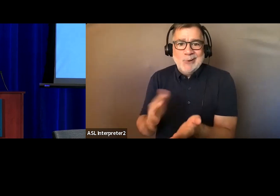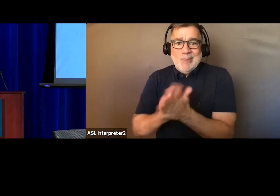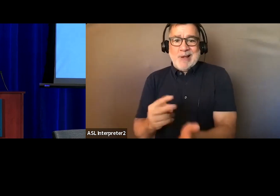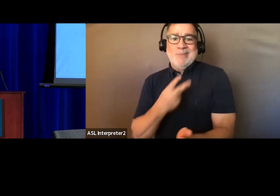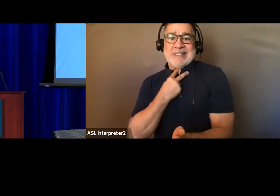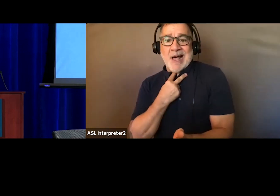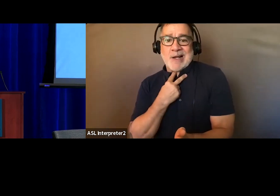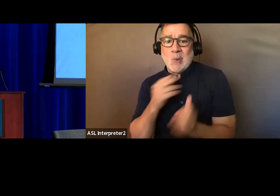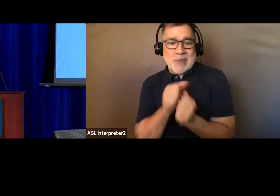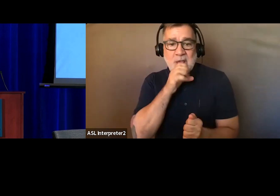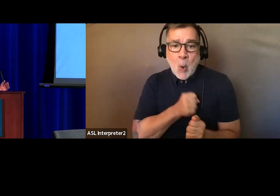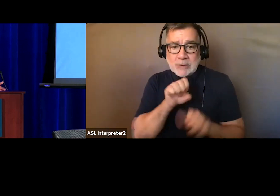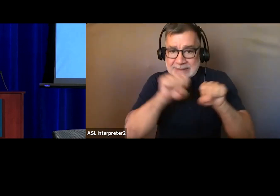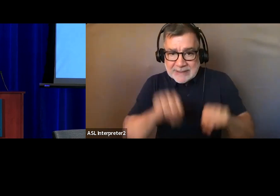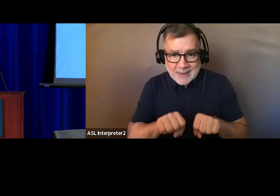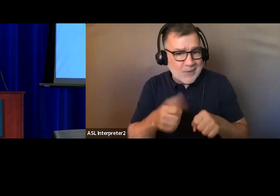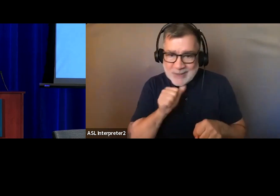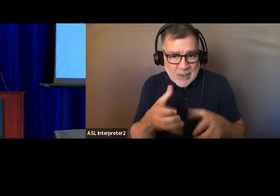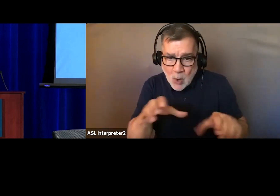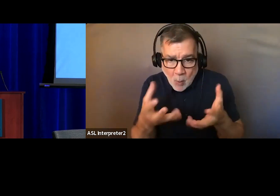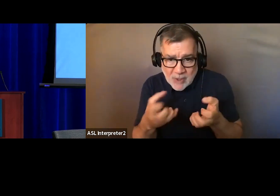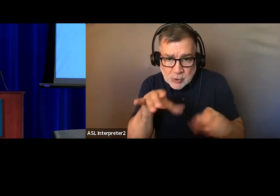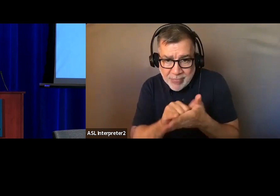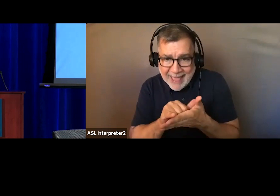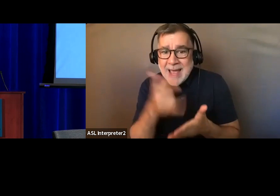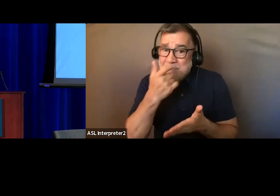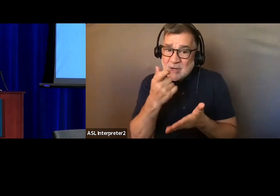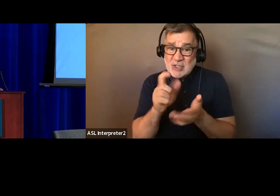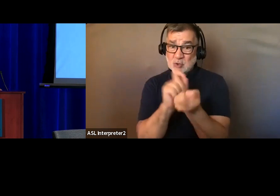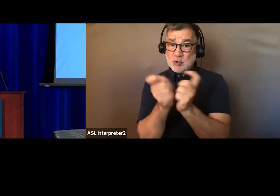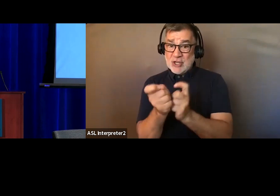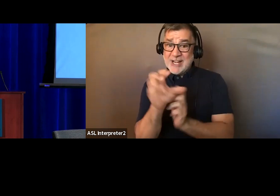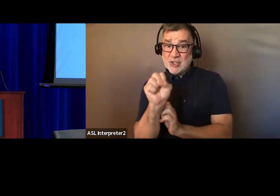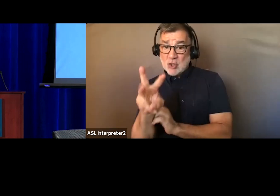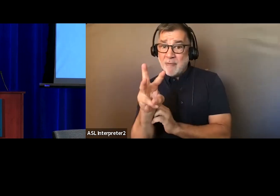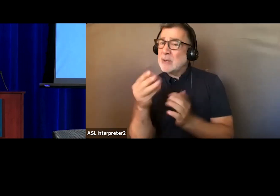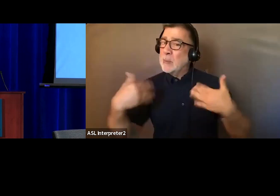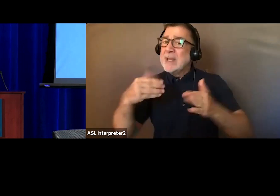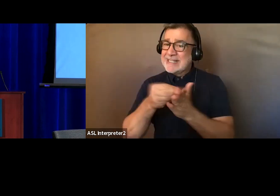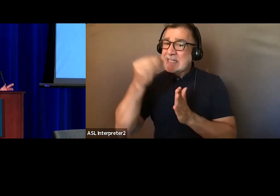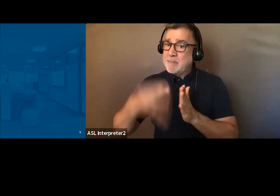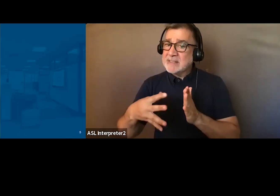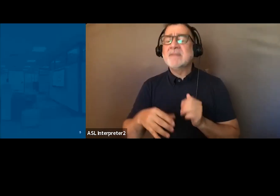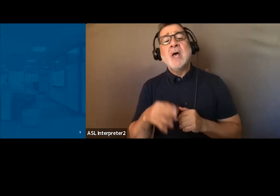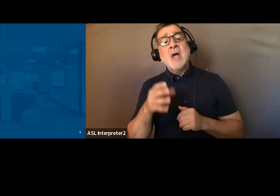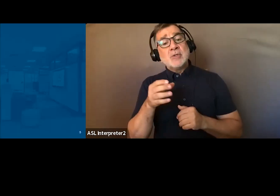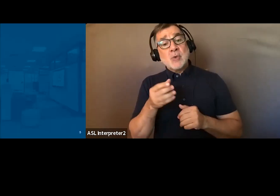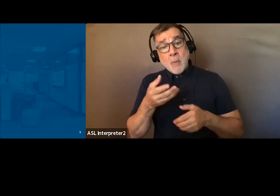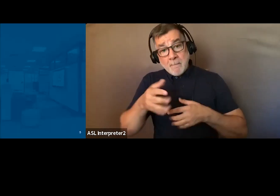with your old systems, and it gets expensive to change things. So basically, we're replacing our OA tool